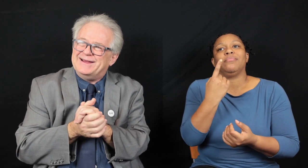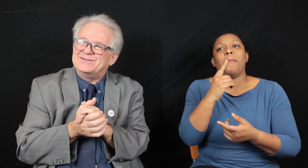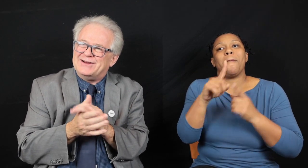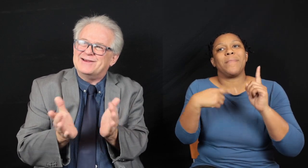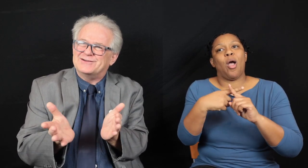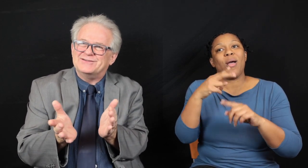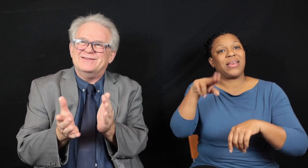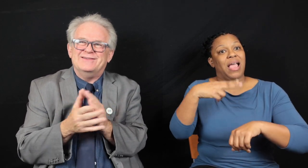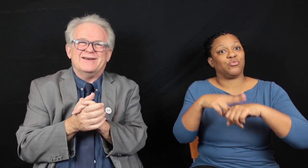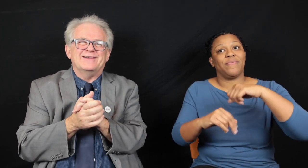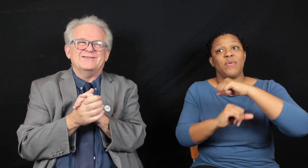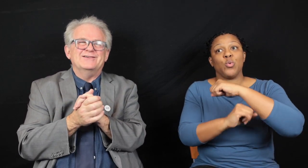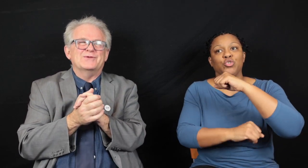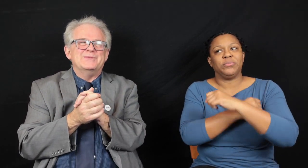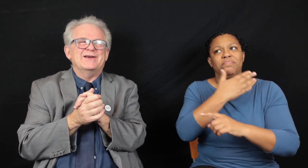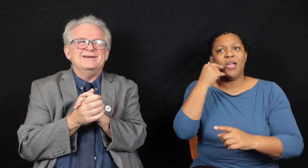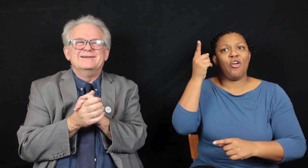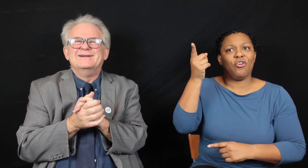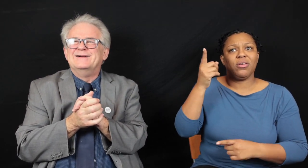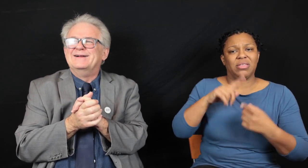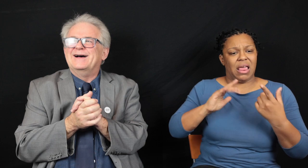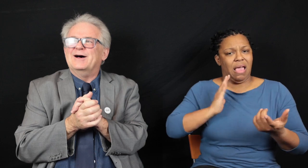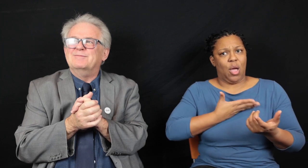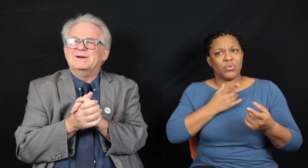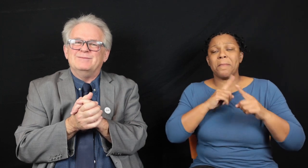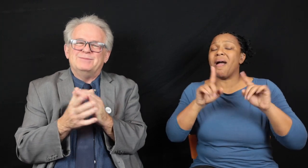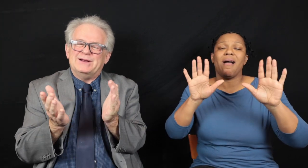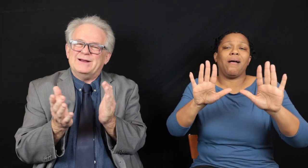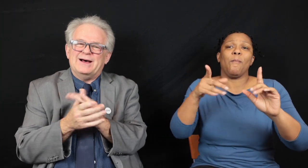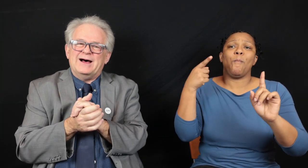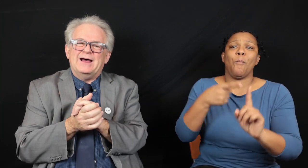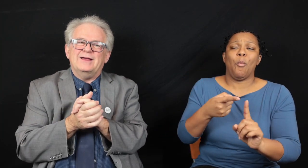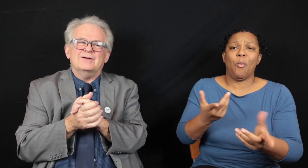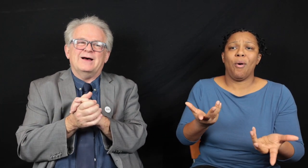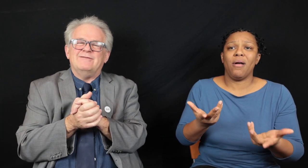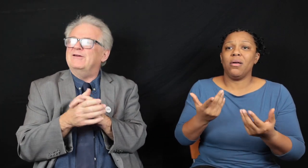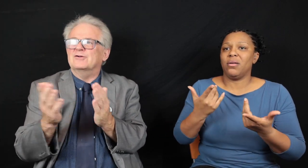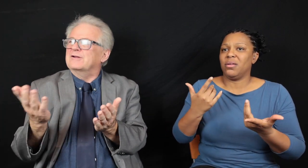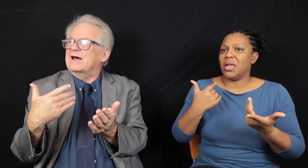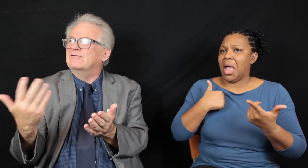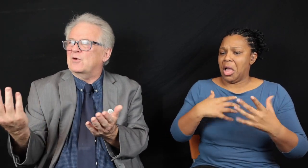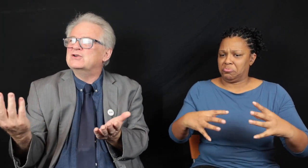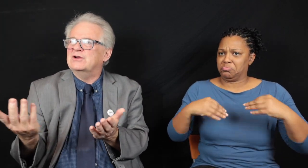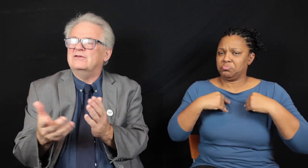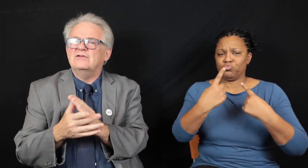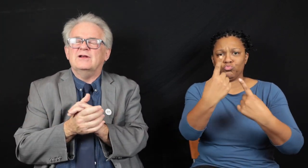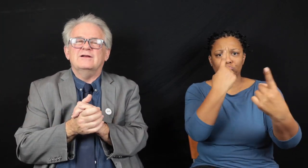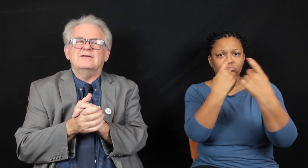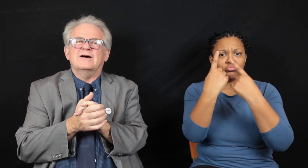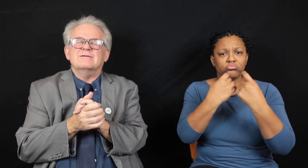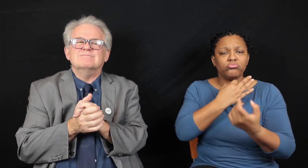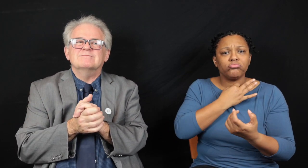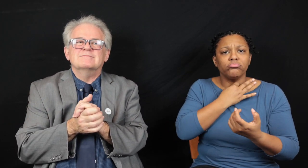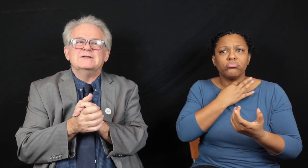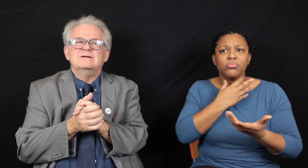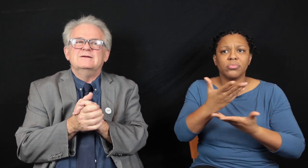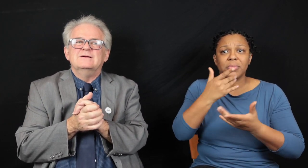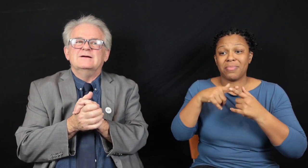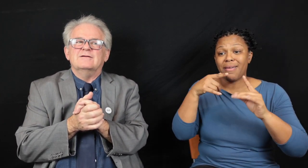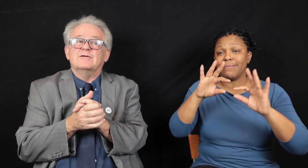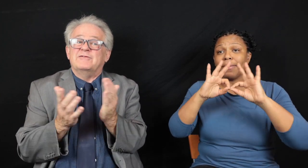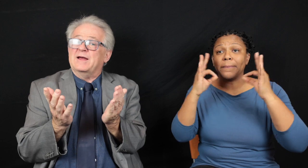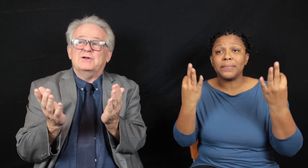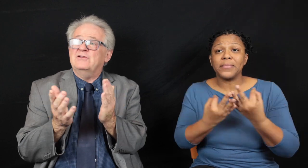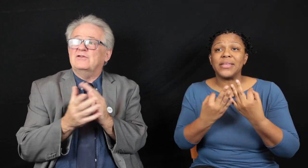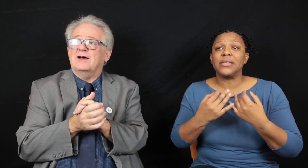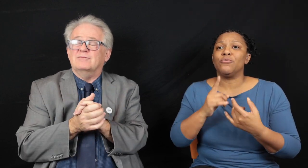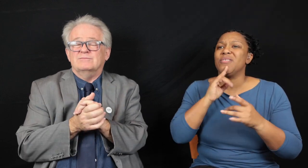National CMV Foundation’s website but I field a lot of questions from families,